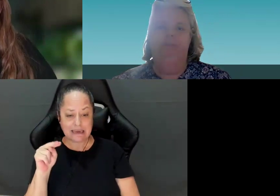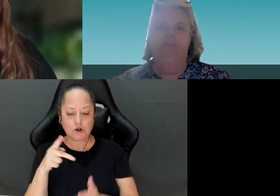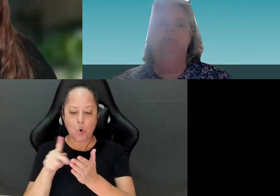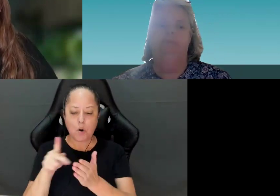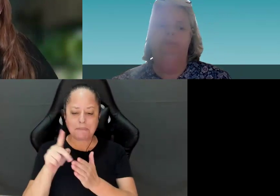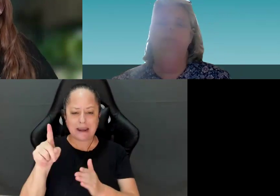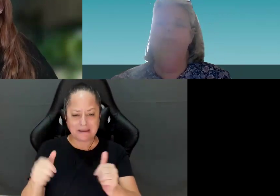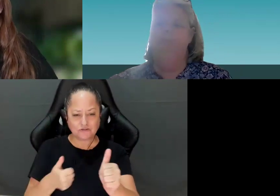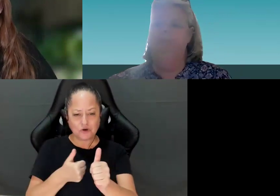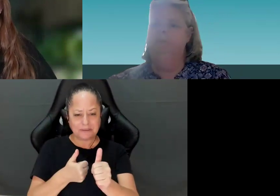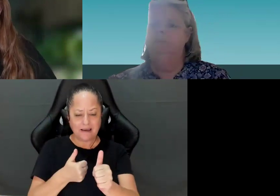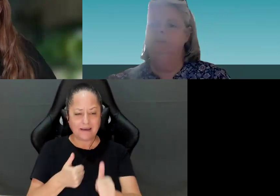on.